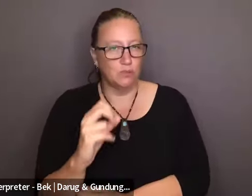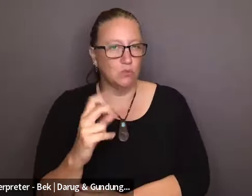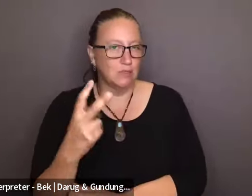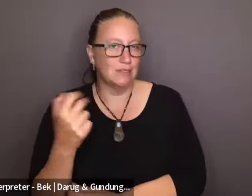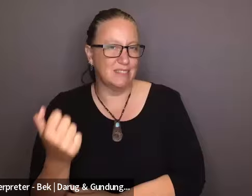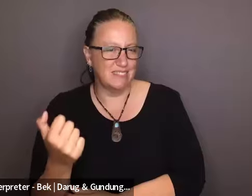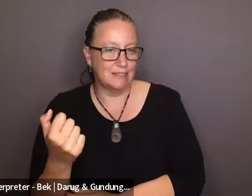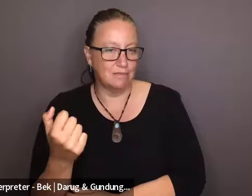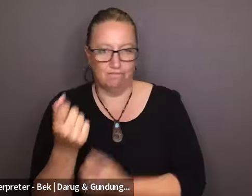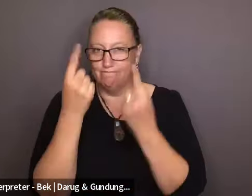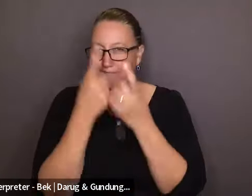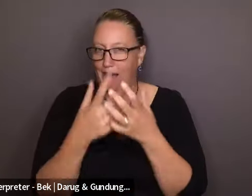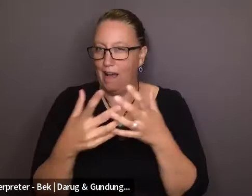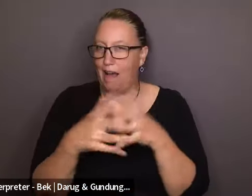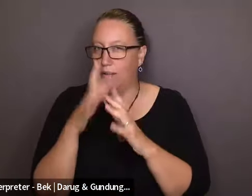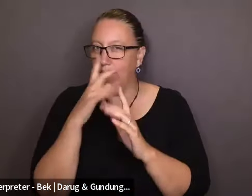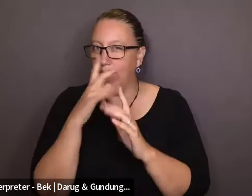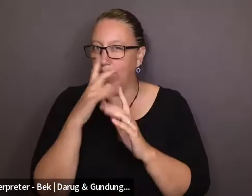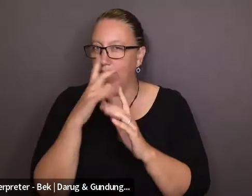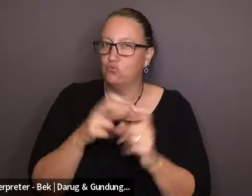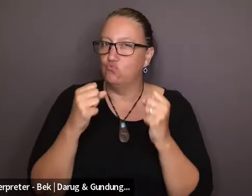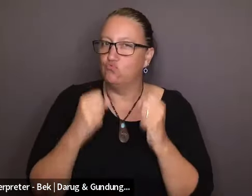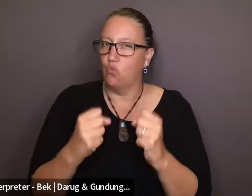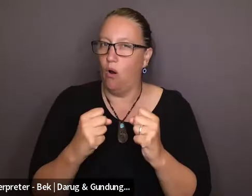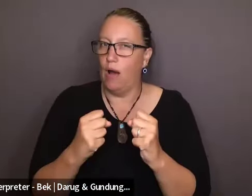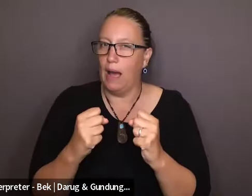understand what we're funding in 2026, understand